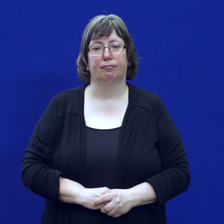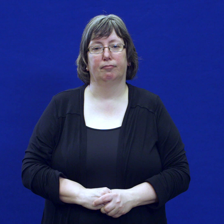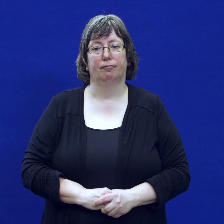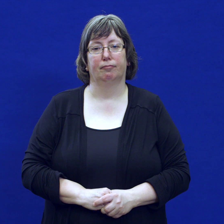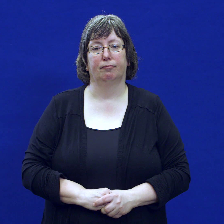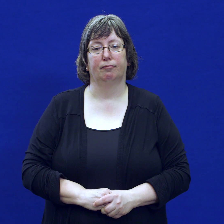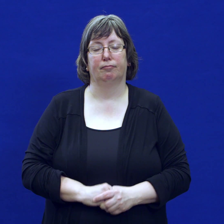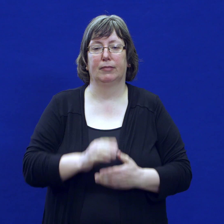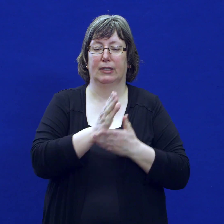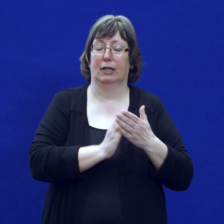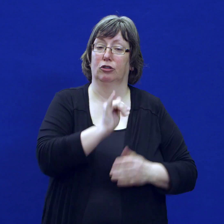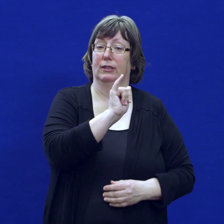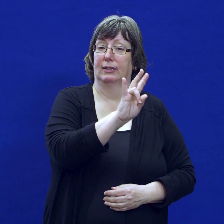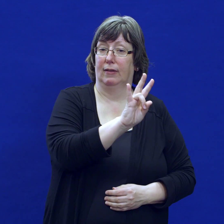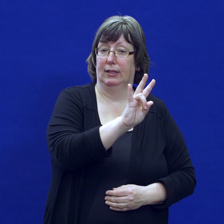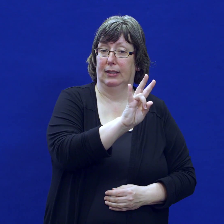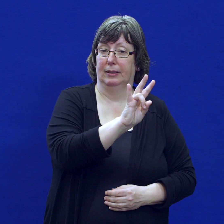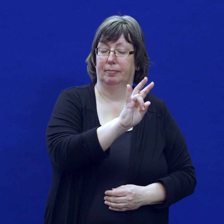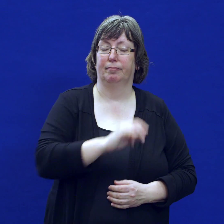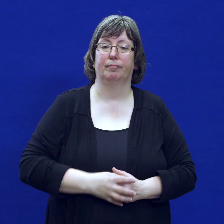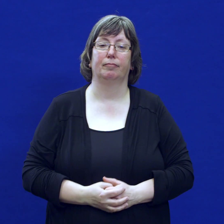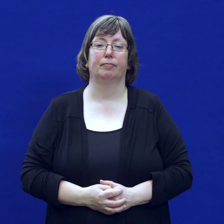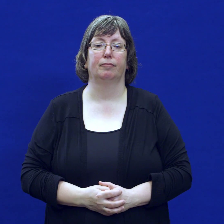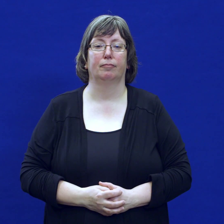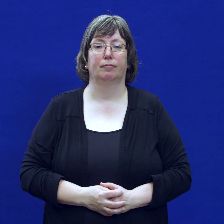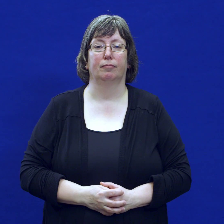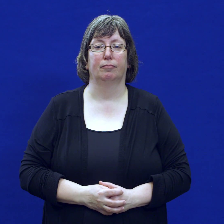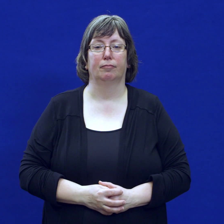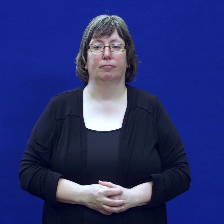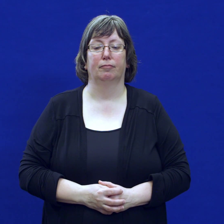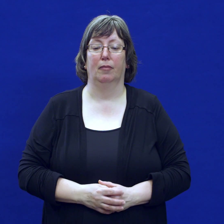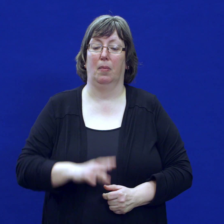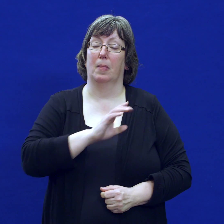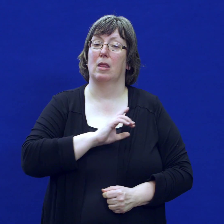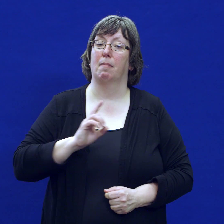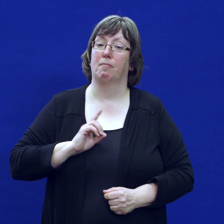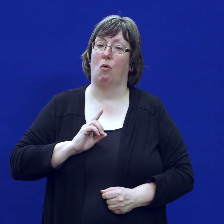section 17 The board shall advise